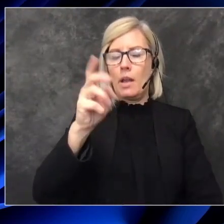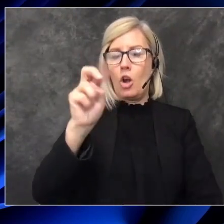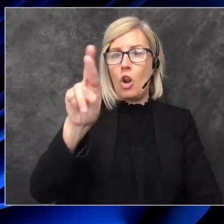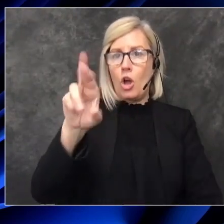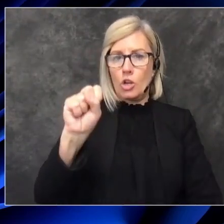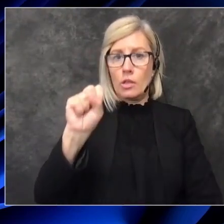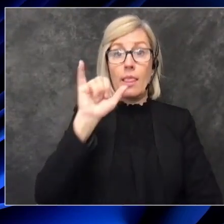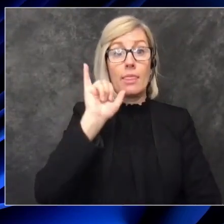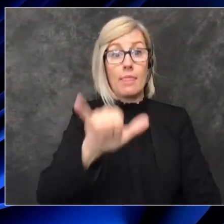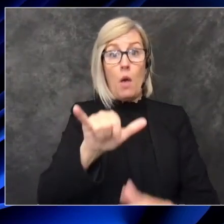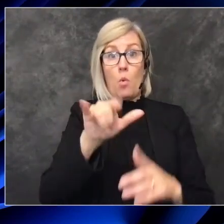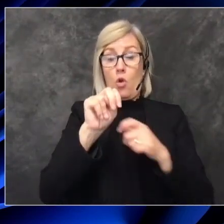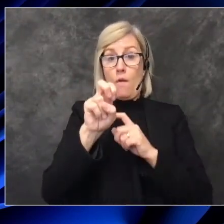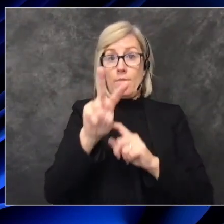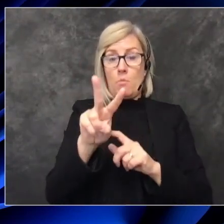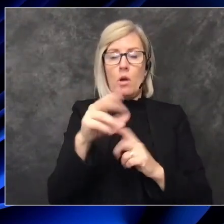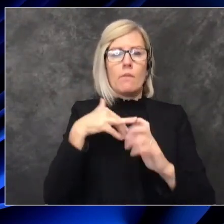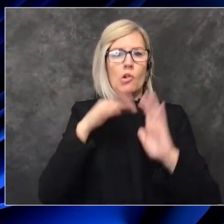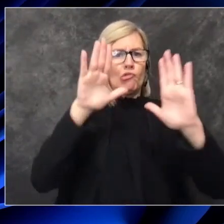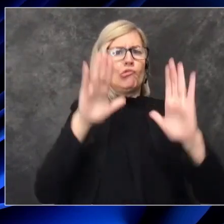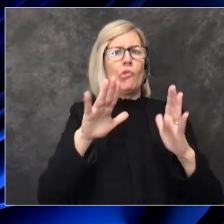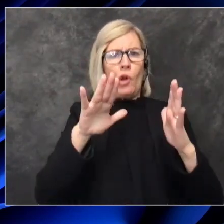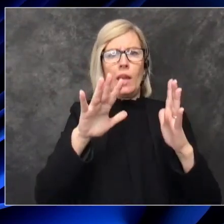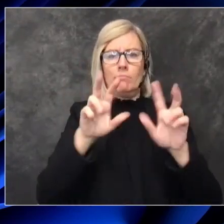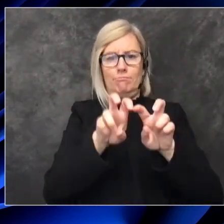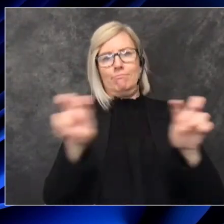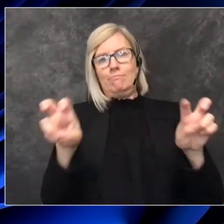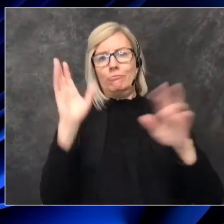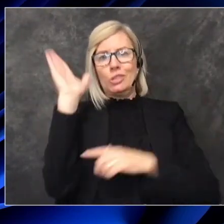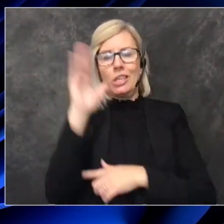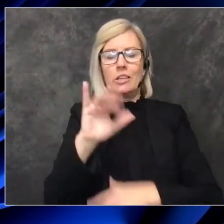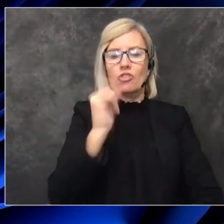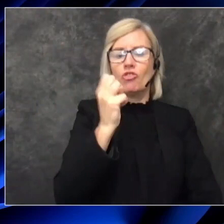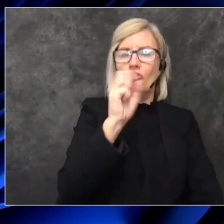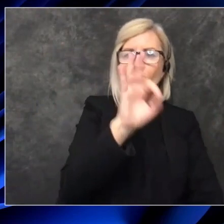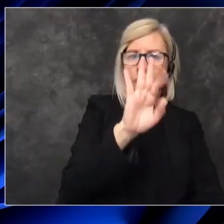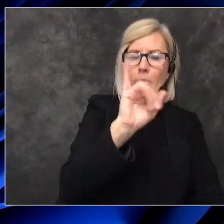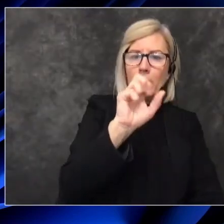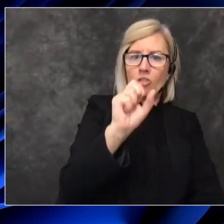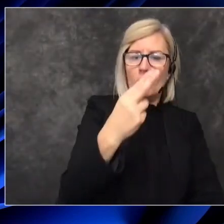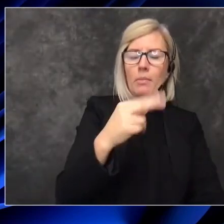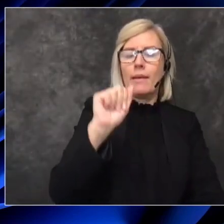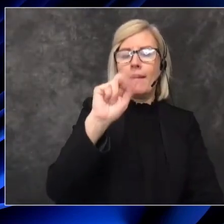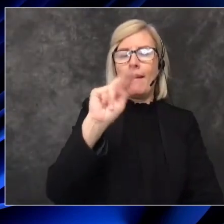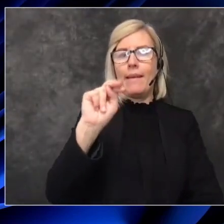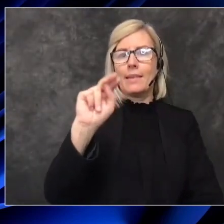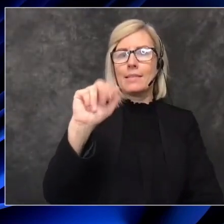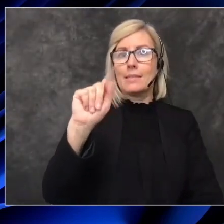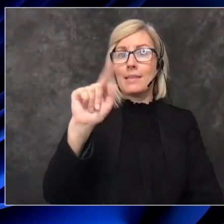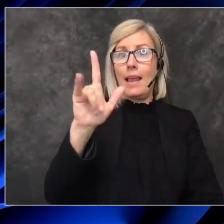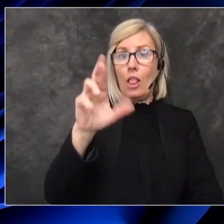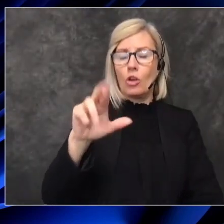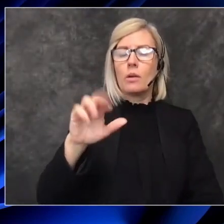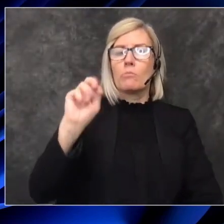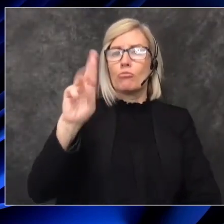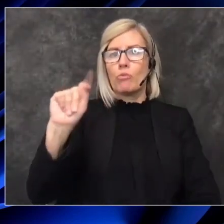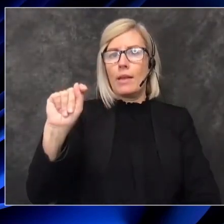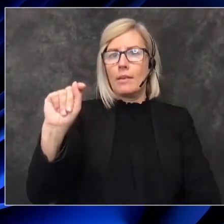We've got a great lineup of presenters Jeff Bishop, Ann Taylor, Brett Humphrey who are going to all screen reader